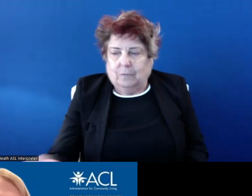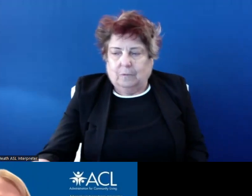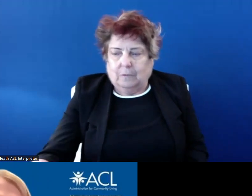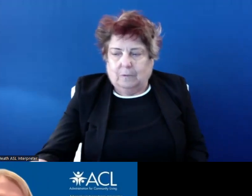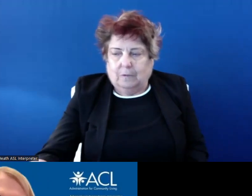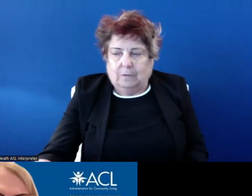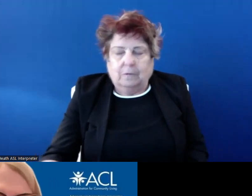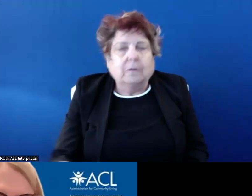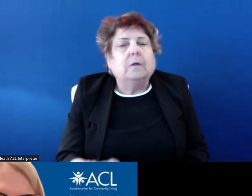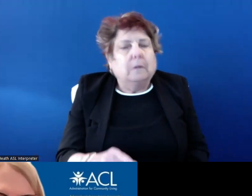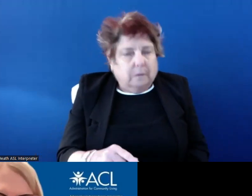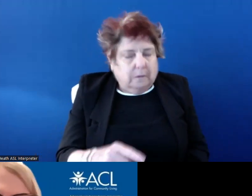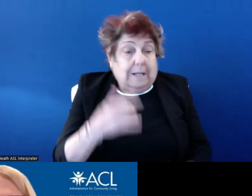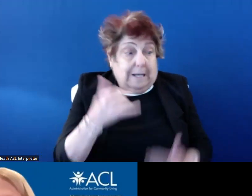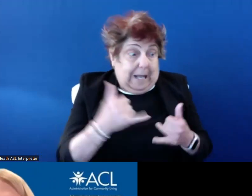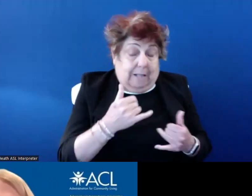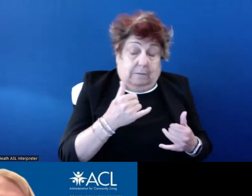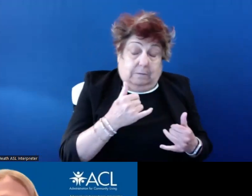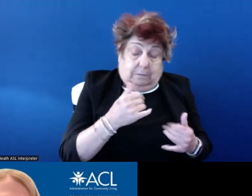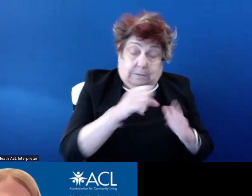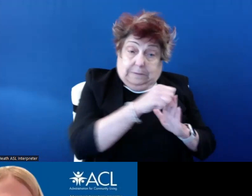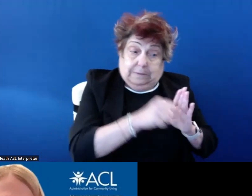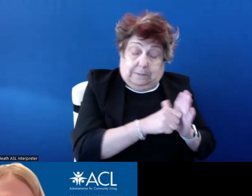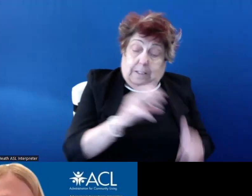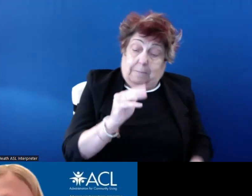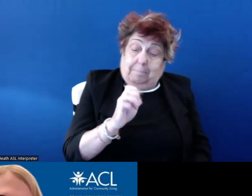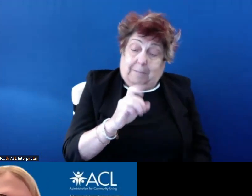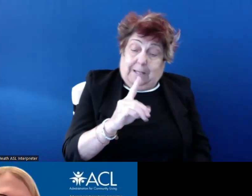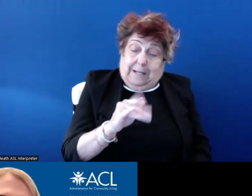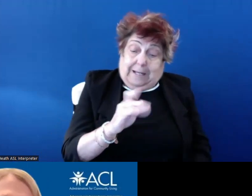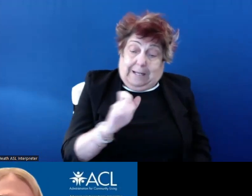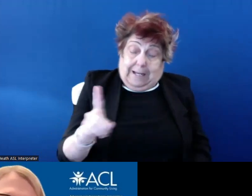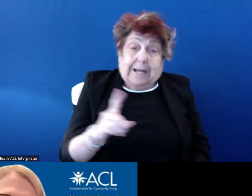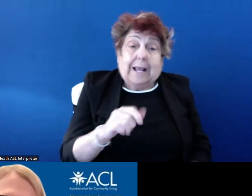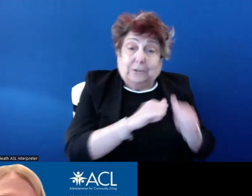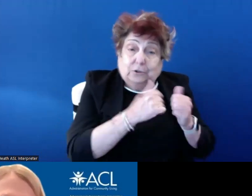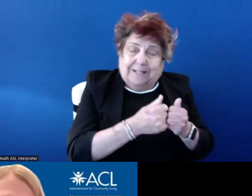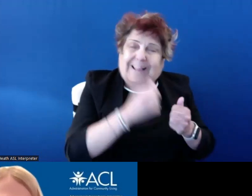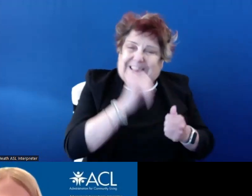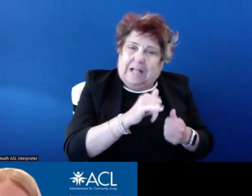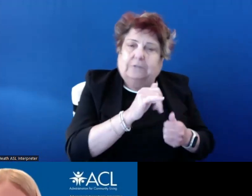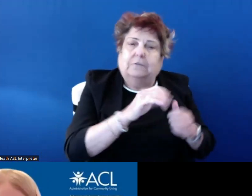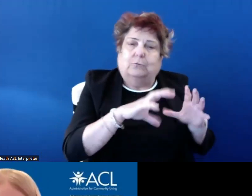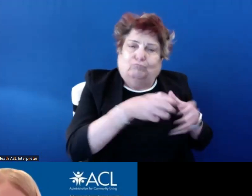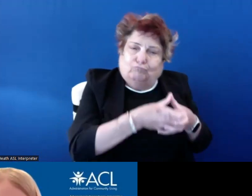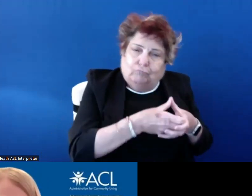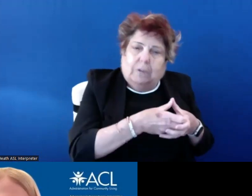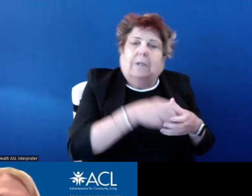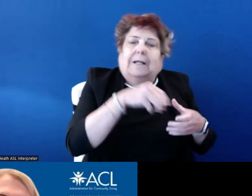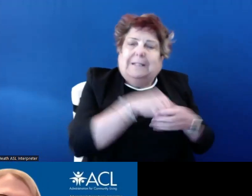The state Medicaid agency is the entity within the states that would have the approved 1115 demonstration